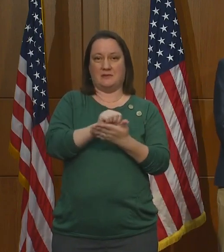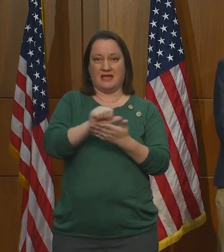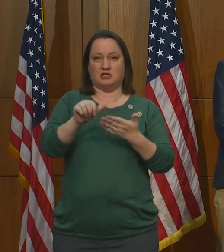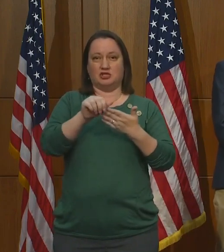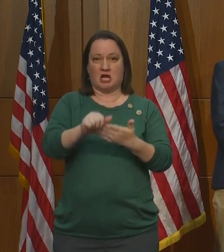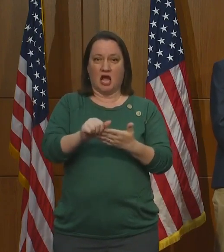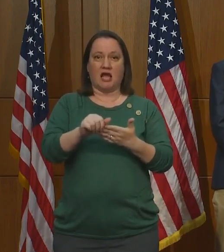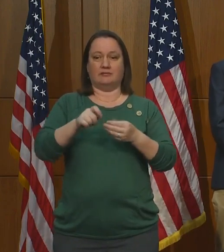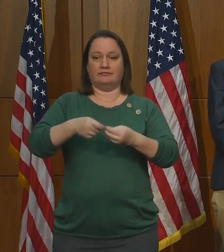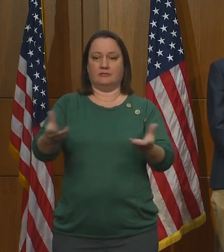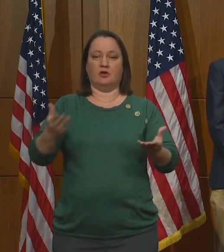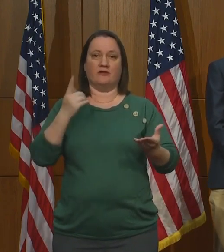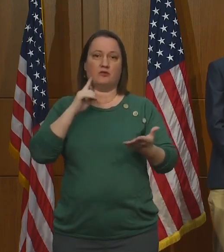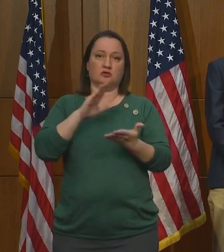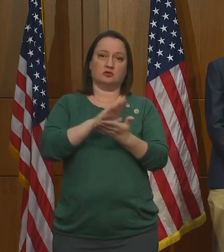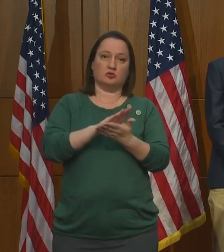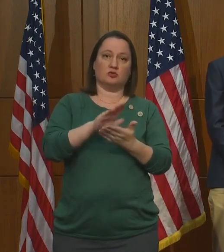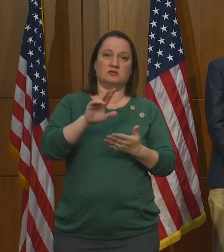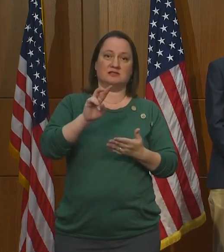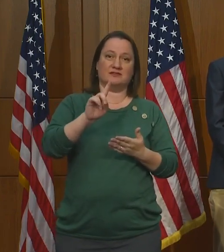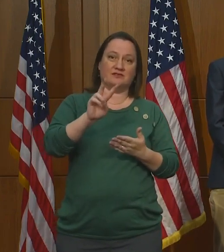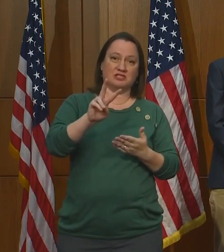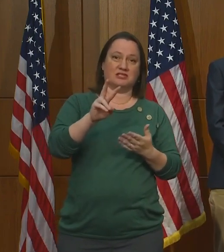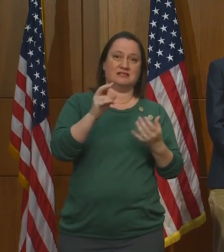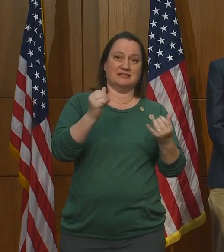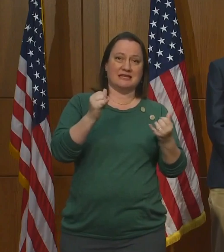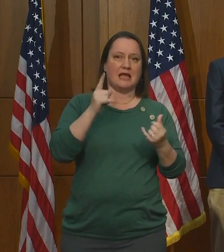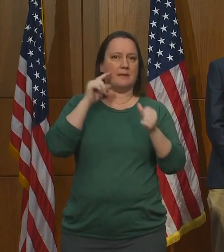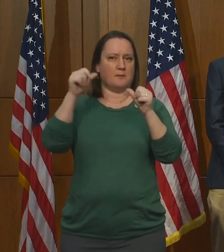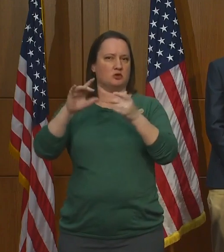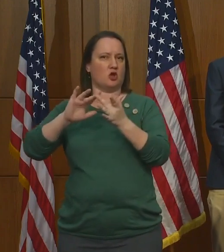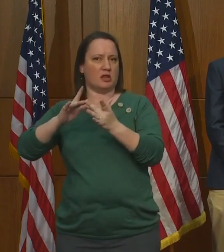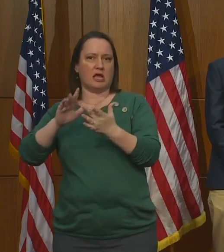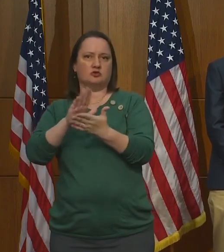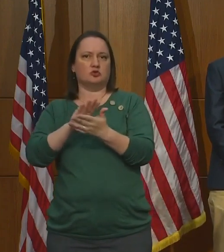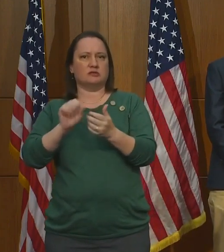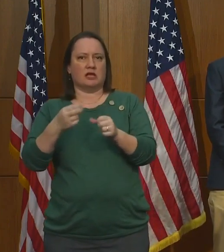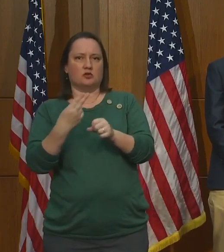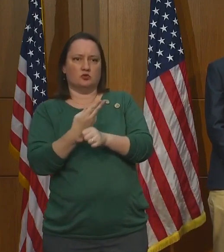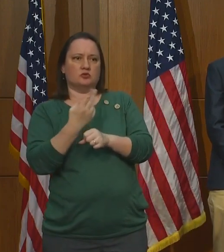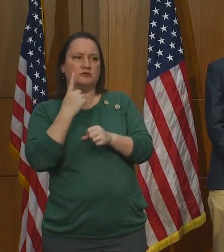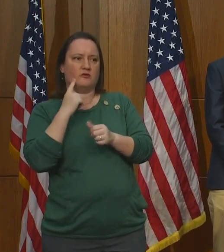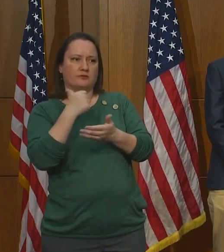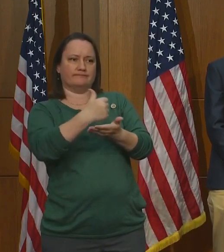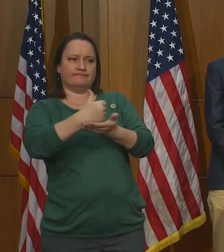A ONE HUNDRED TWENTY. EIGHT GOD THAT WILL GO TO SCHOOL SINCE